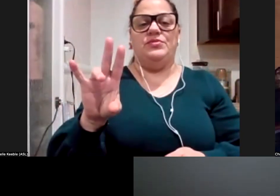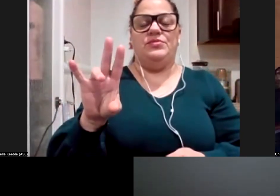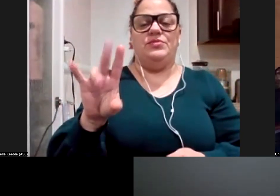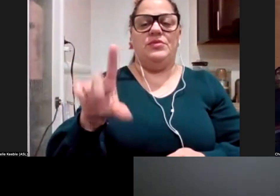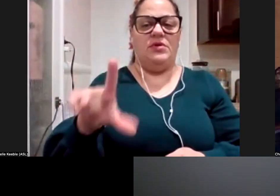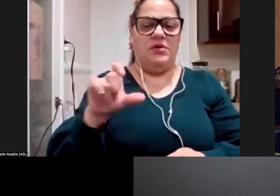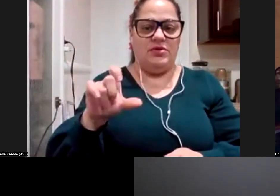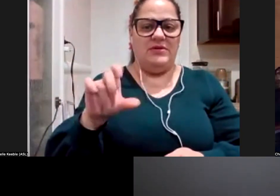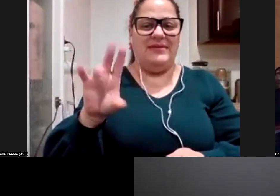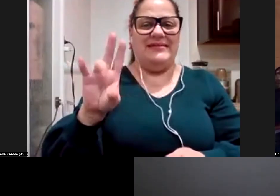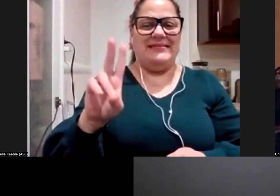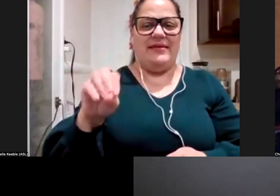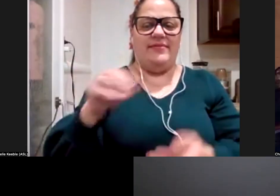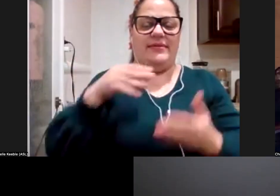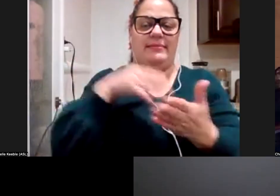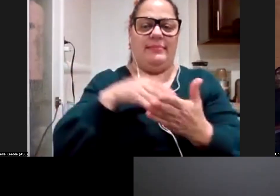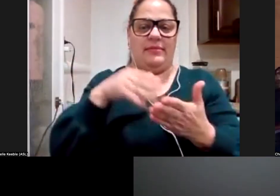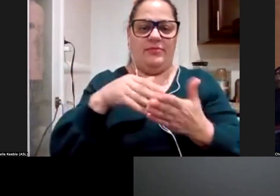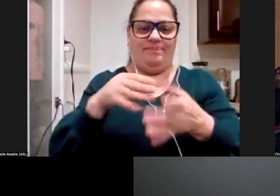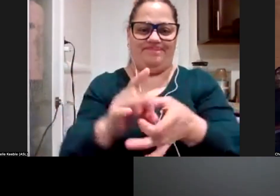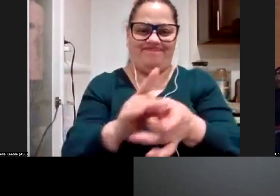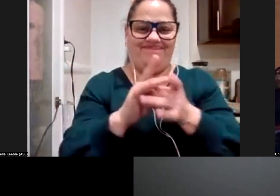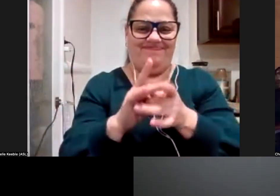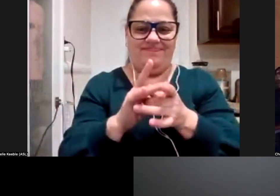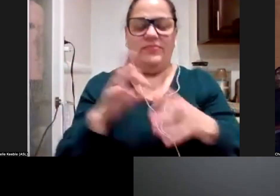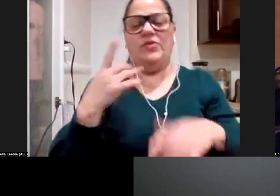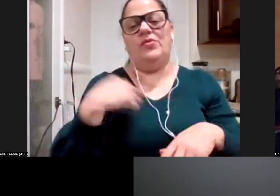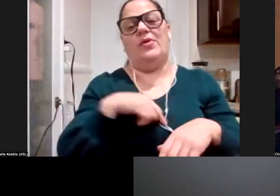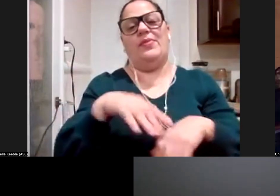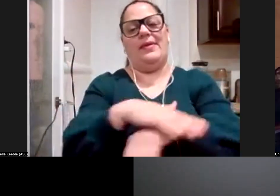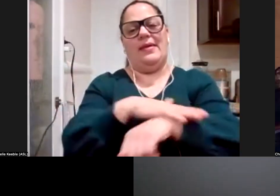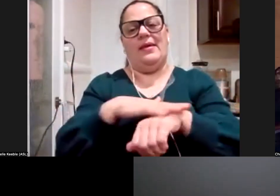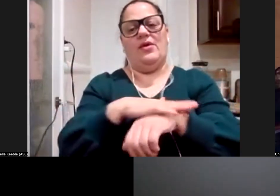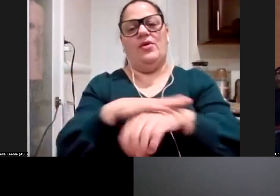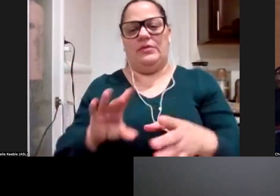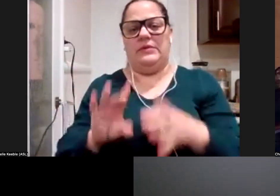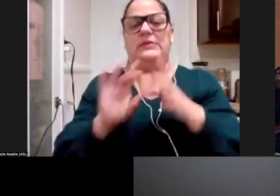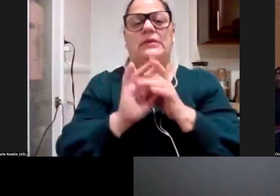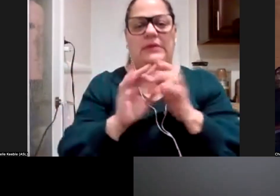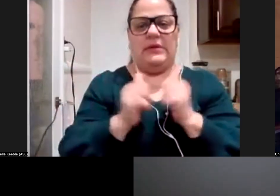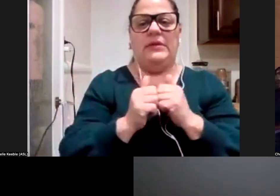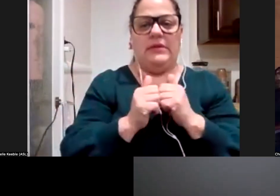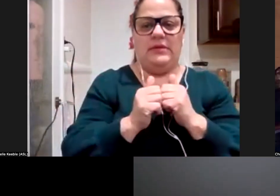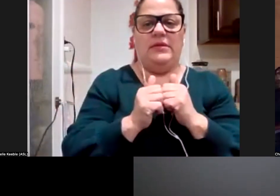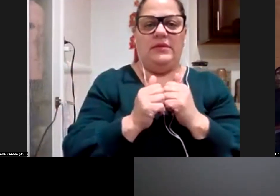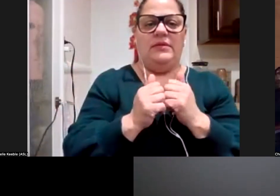and it's all connected. Um, so all the spaces are connected. They've been woven together